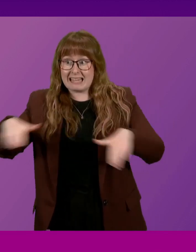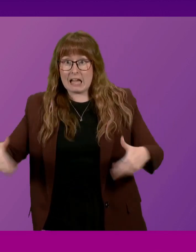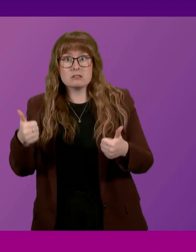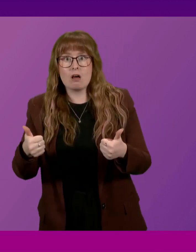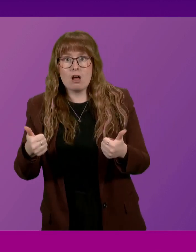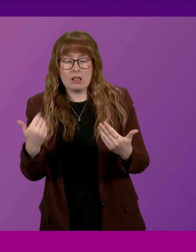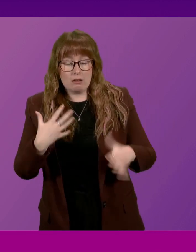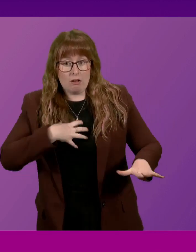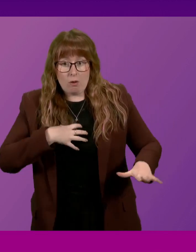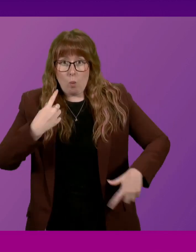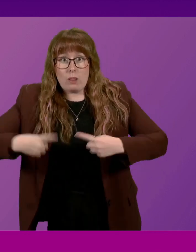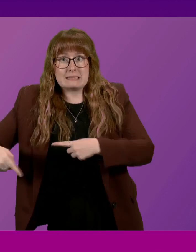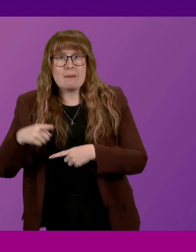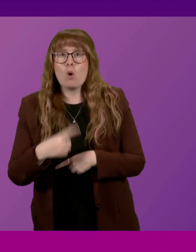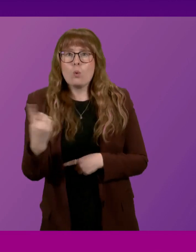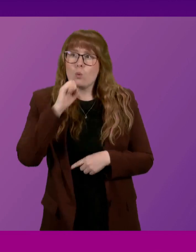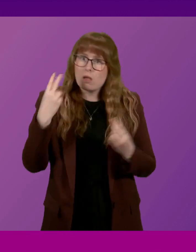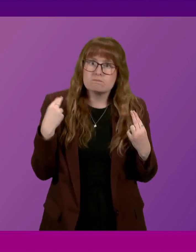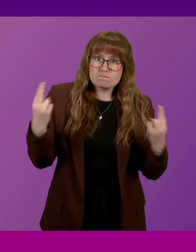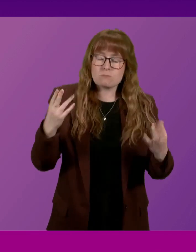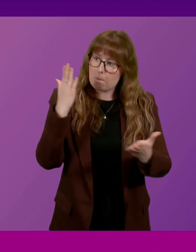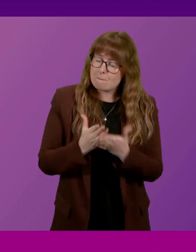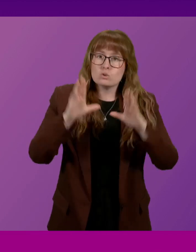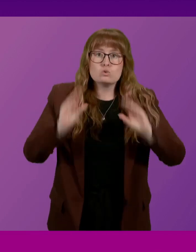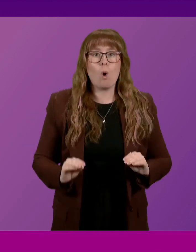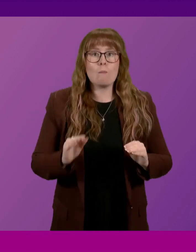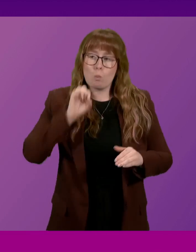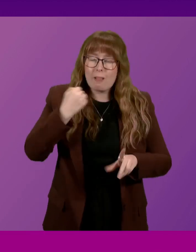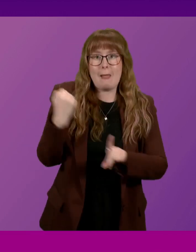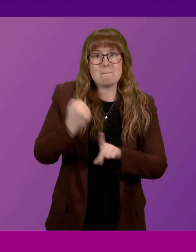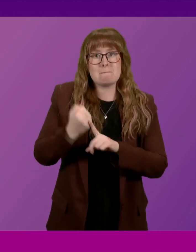is going to stand up and do something that will actually make an impact ”